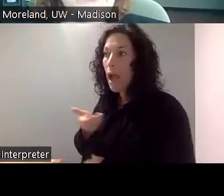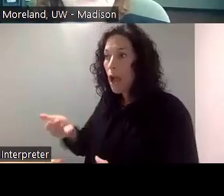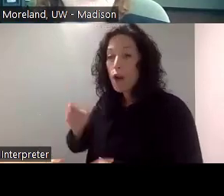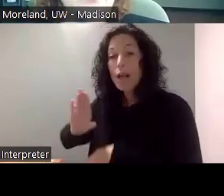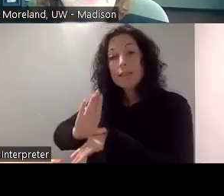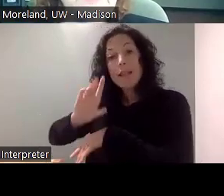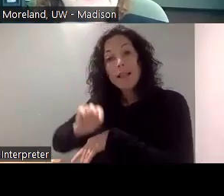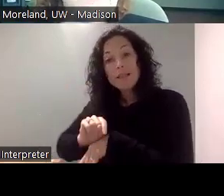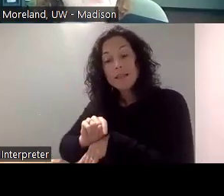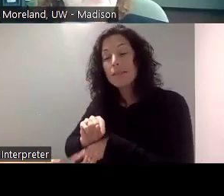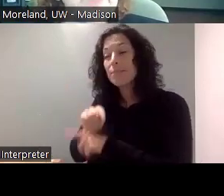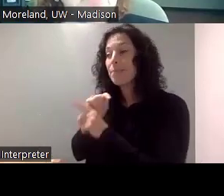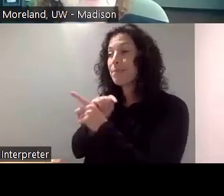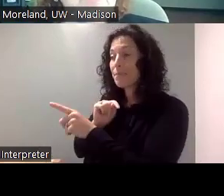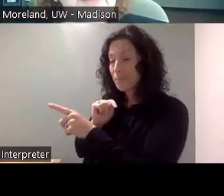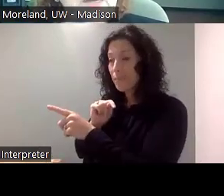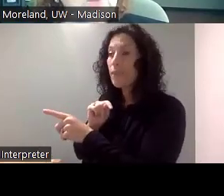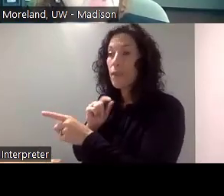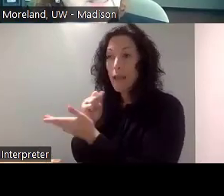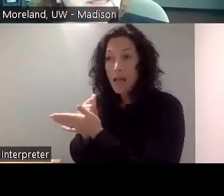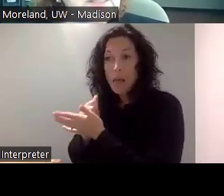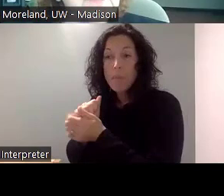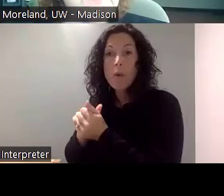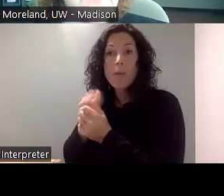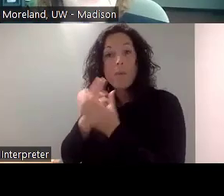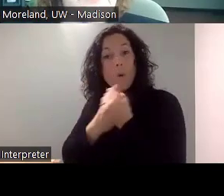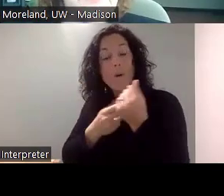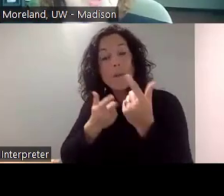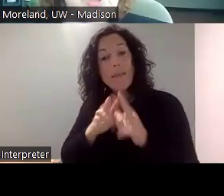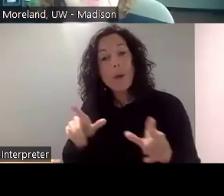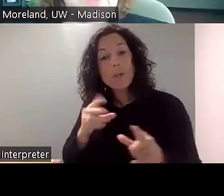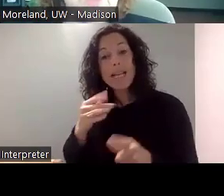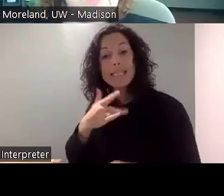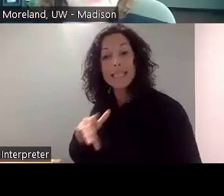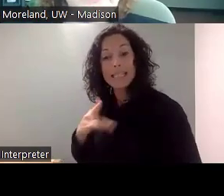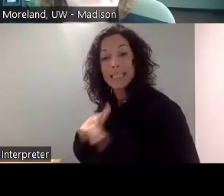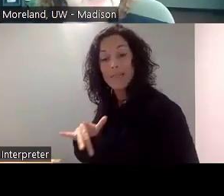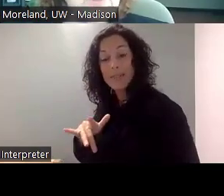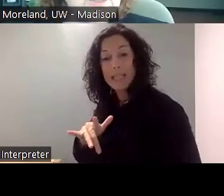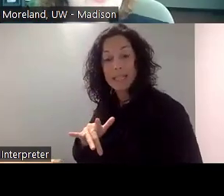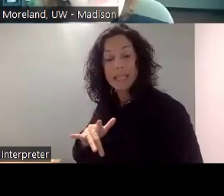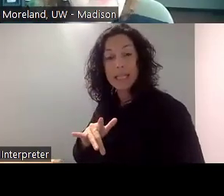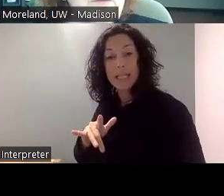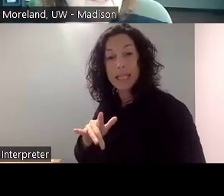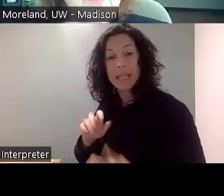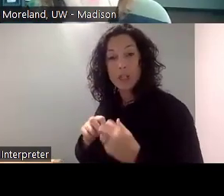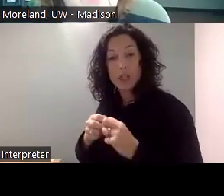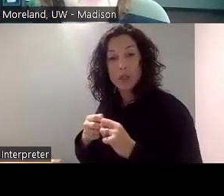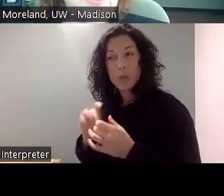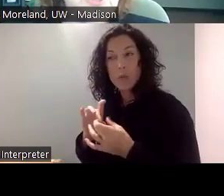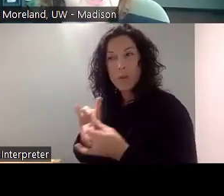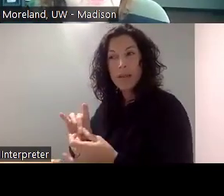who would help with both language and sensitivity issues with a largely female population,